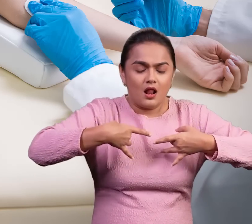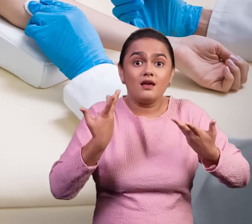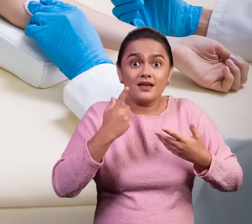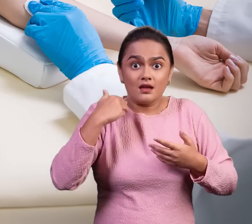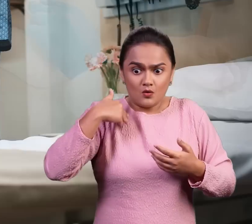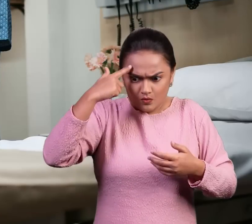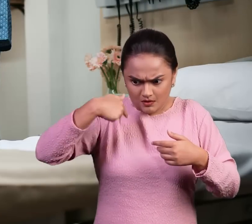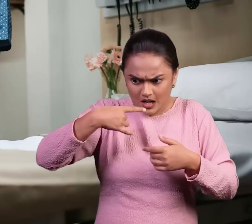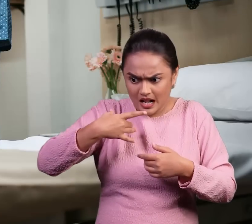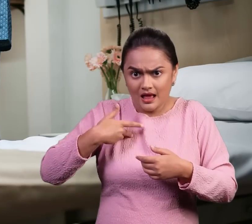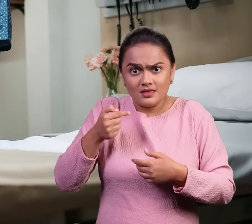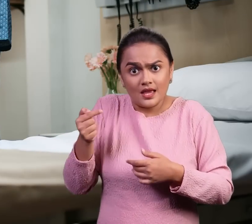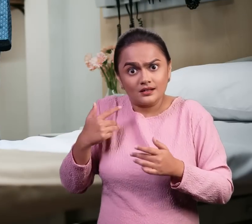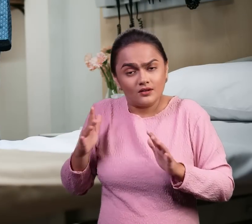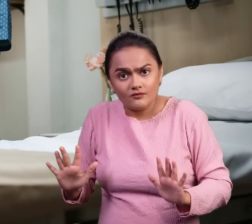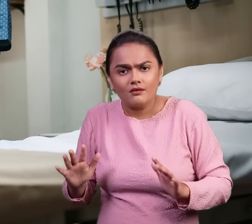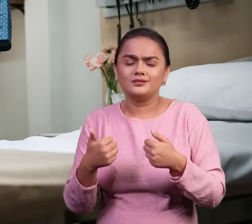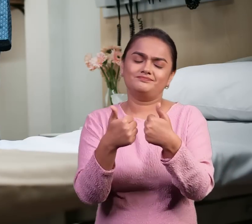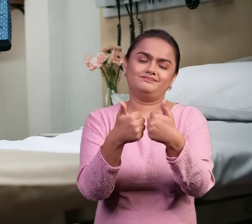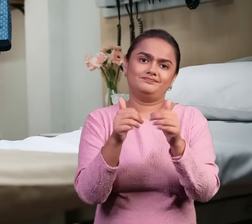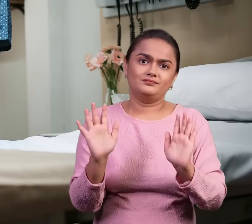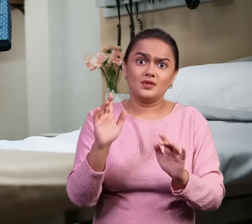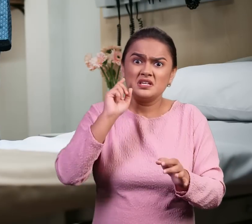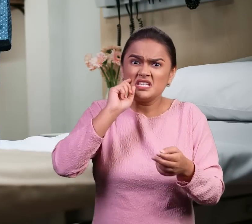If she knows that it is negative, it's good.